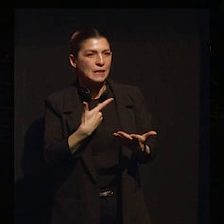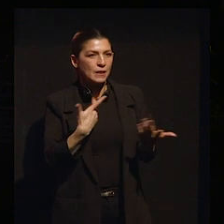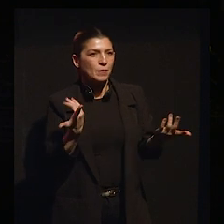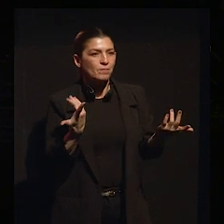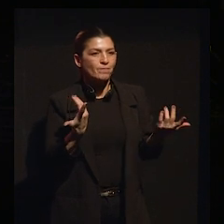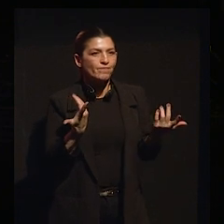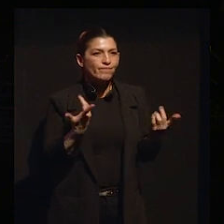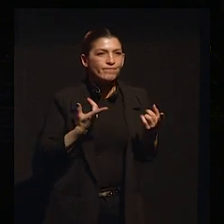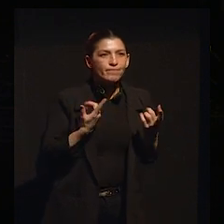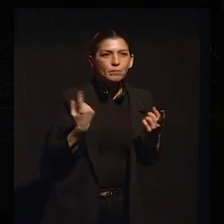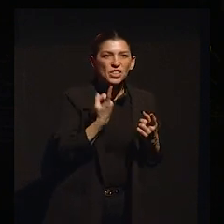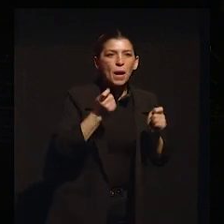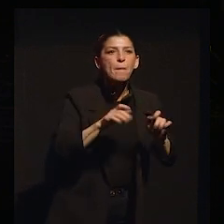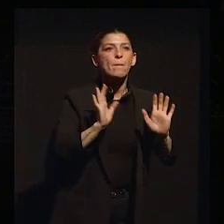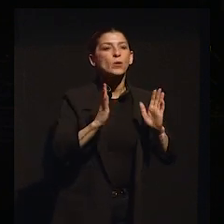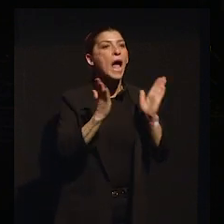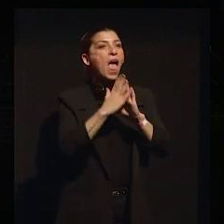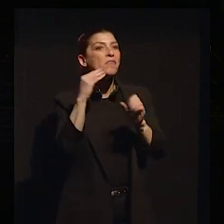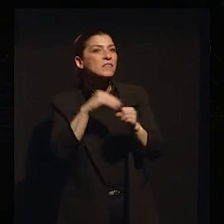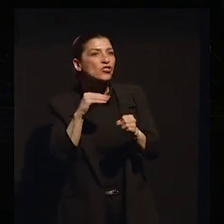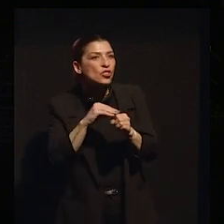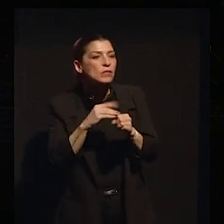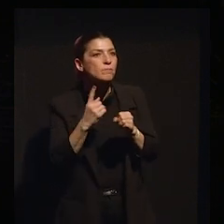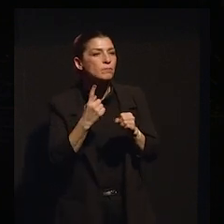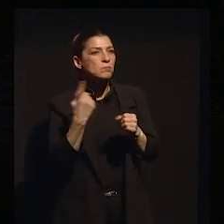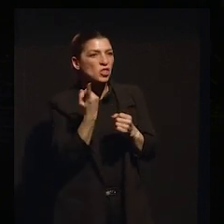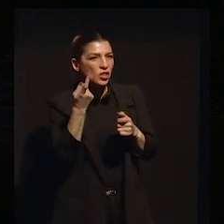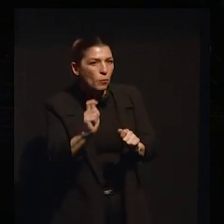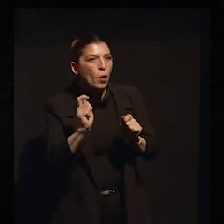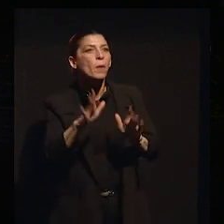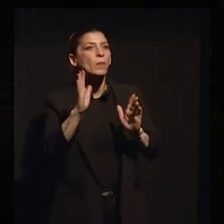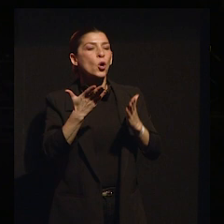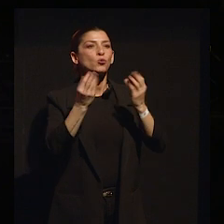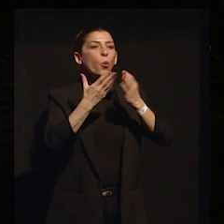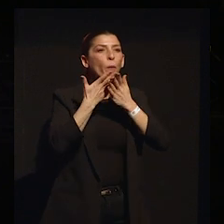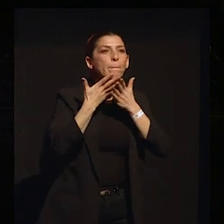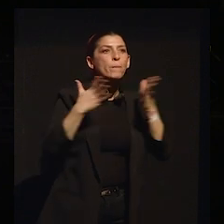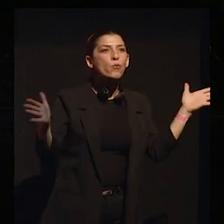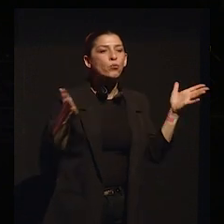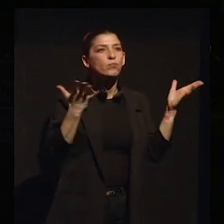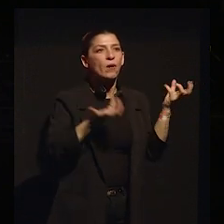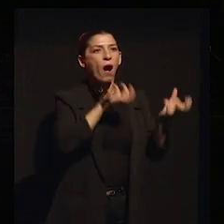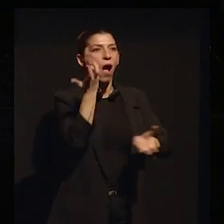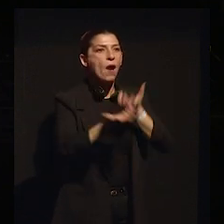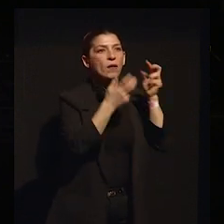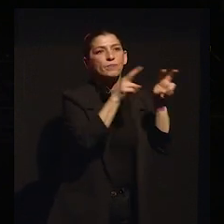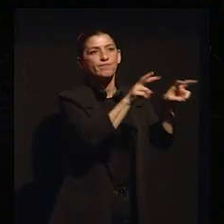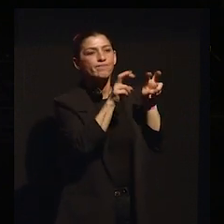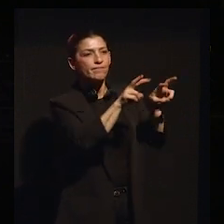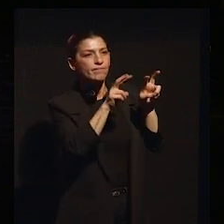around the world by making decisions on our behalf. We cannot do much about that. There’s fuel that we consume at home, but we go and buy them